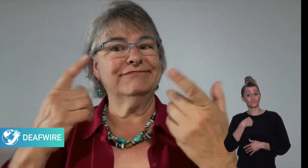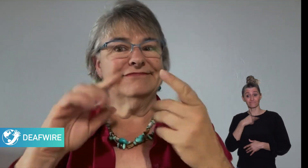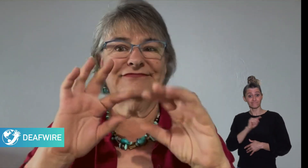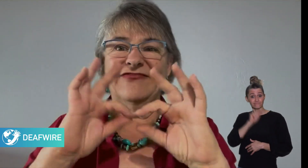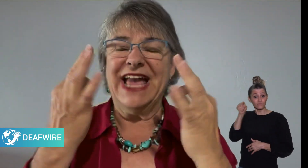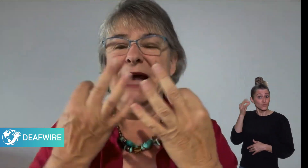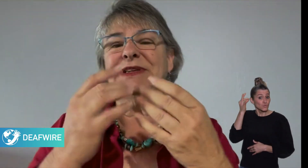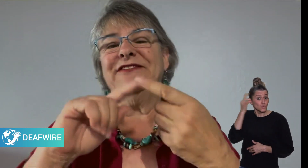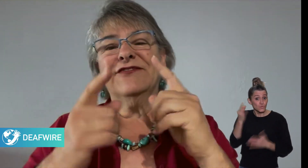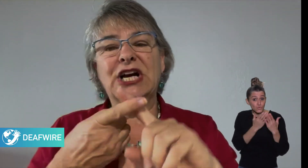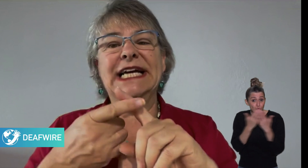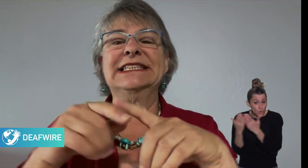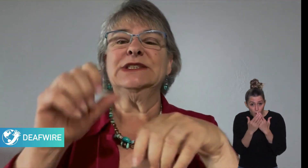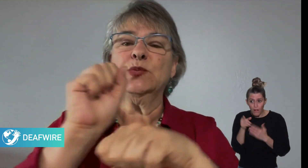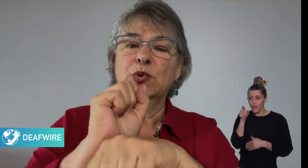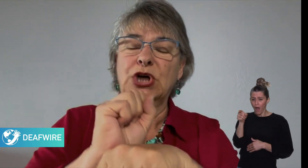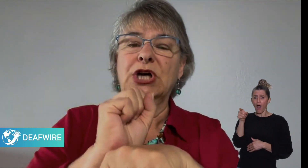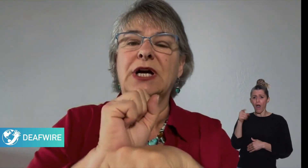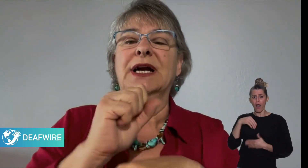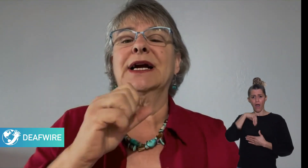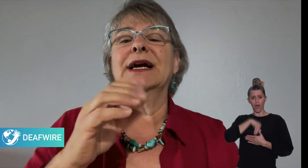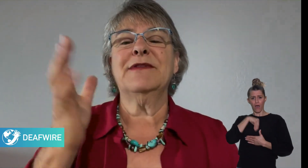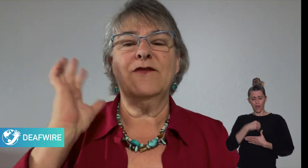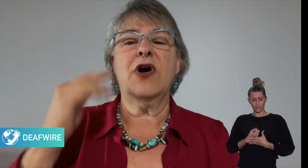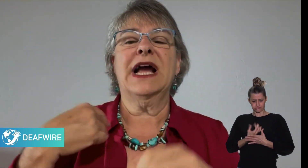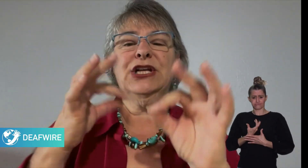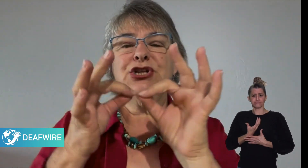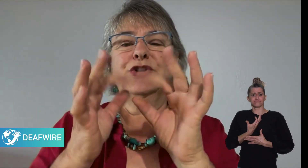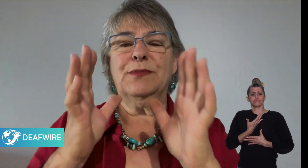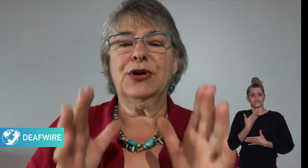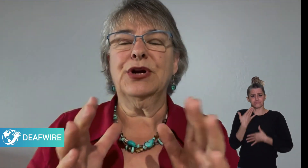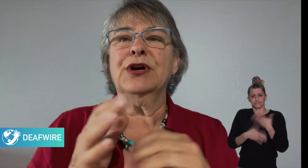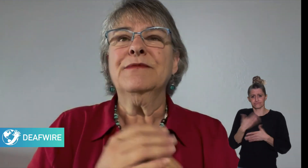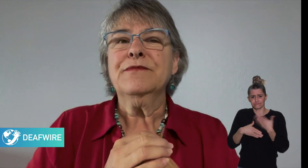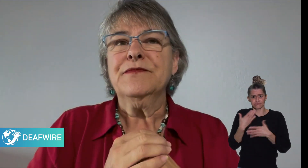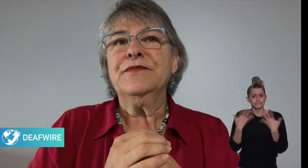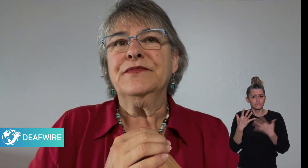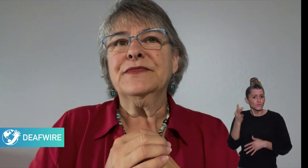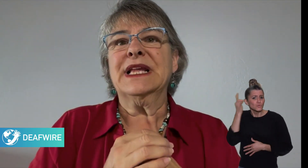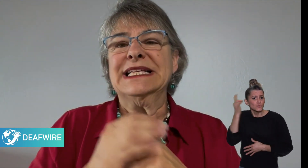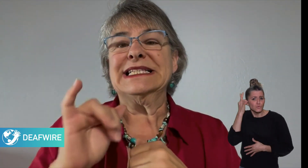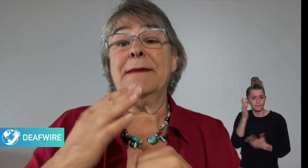represented by speaking my name, “Sheila”.